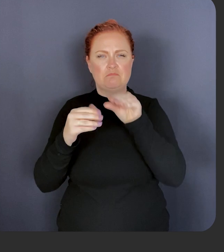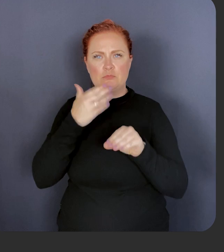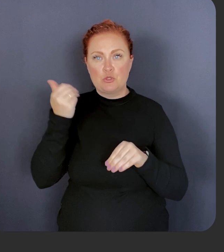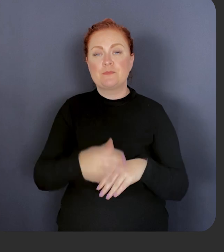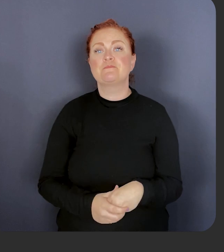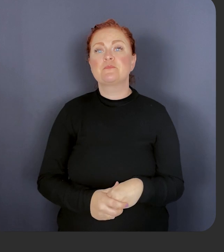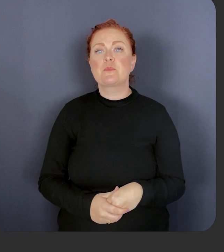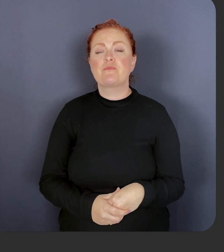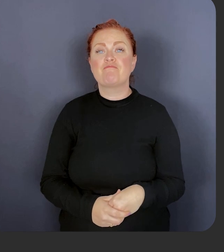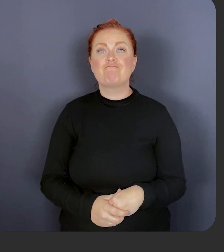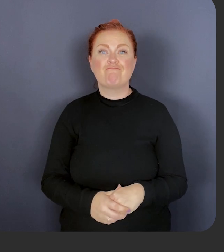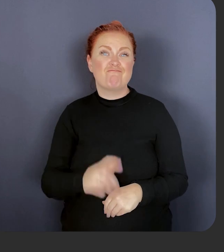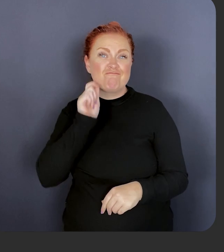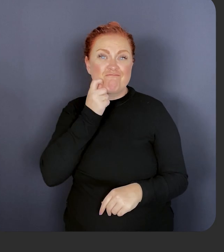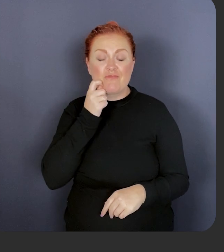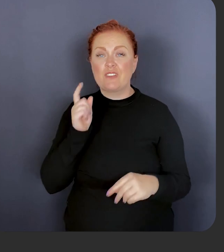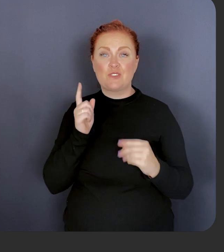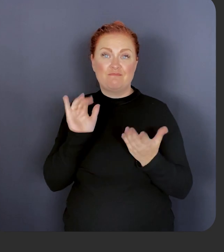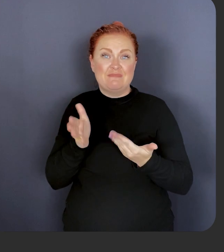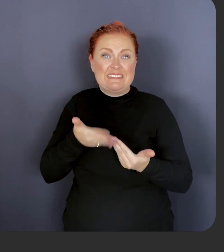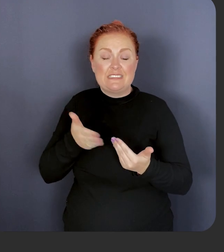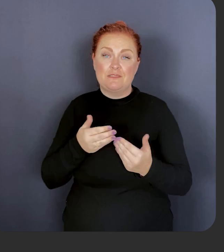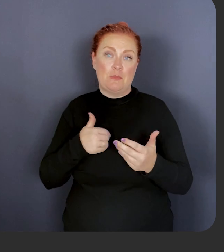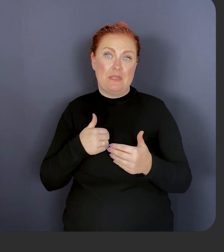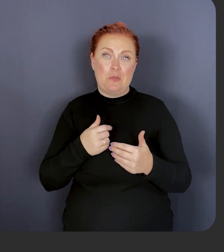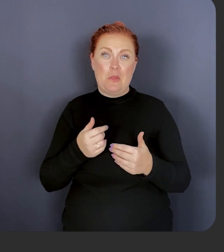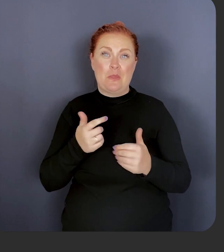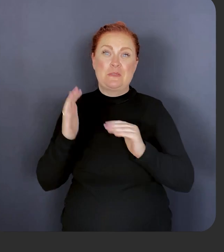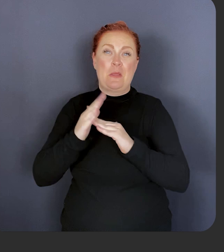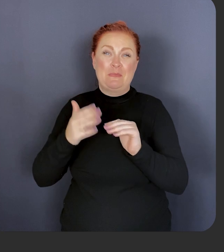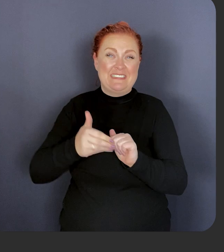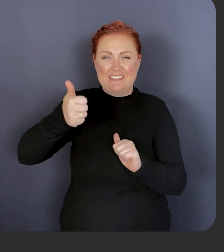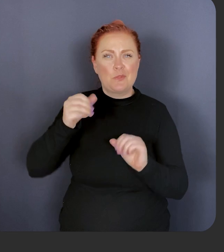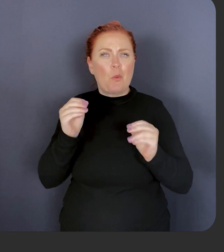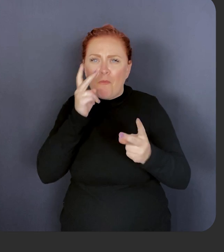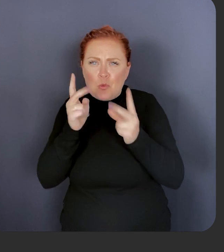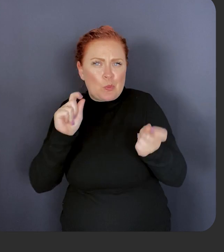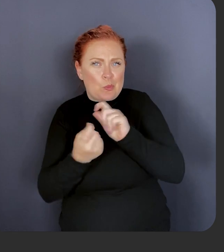And cool. So we did that. Super easy. Probably the easiest step so far because there's no visual change.